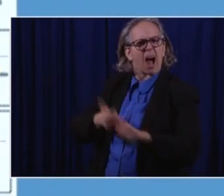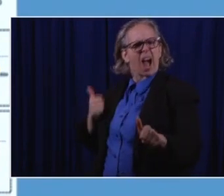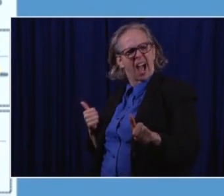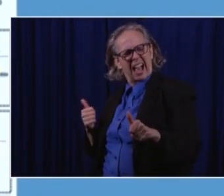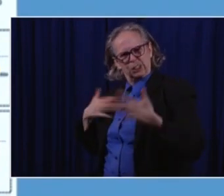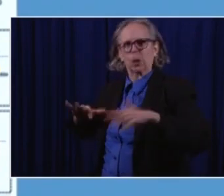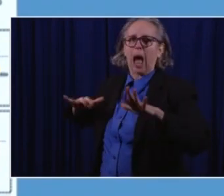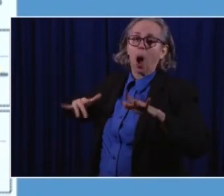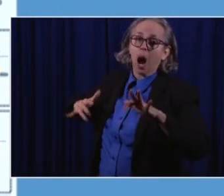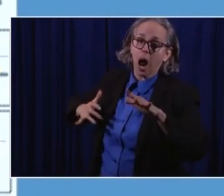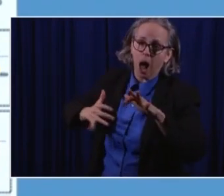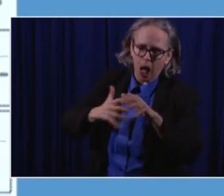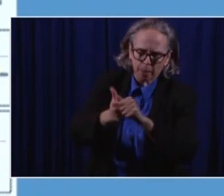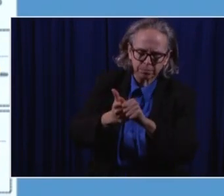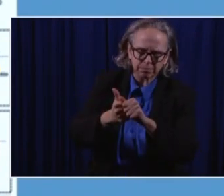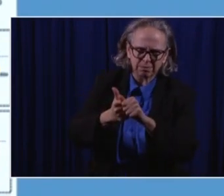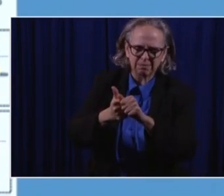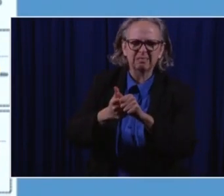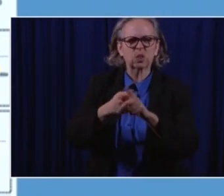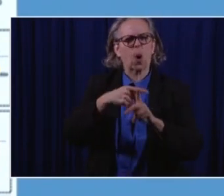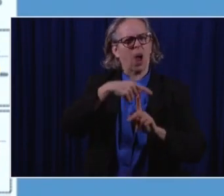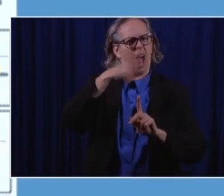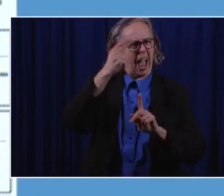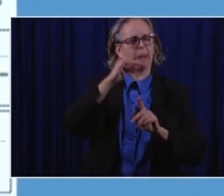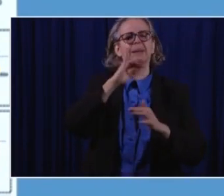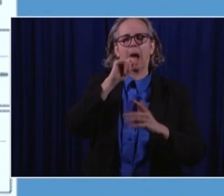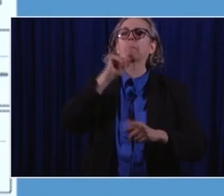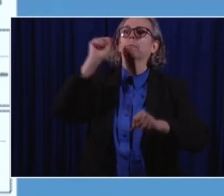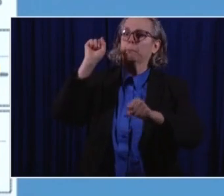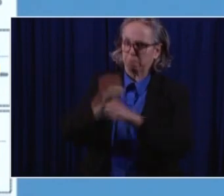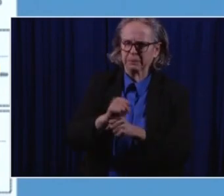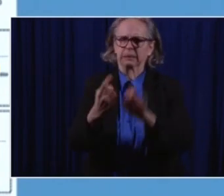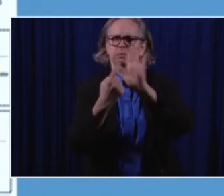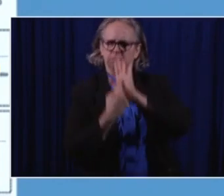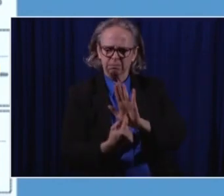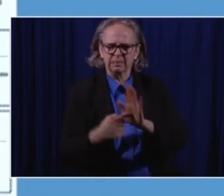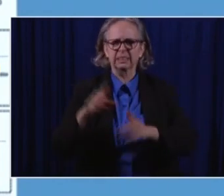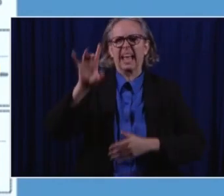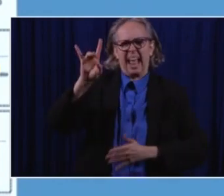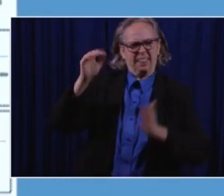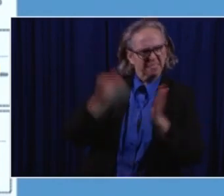because we had a couple labs sooner had been able to clear